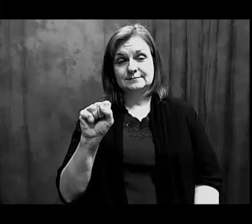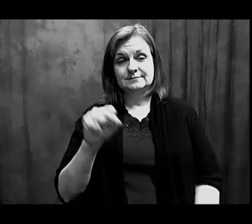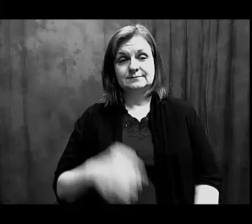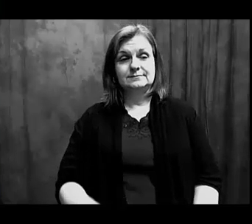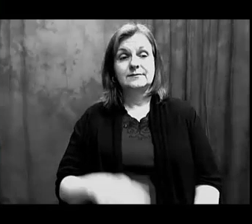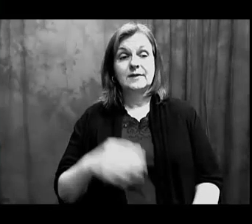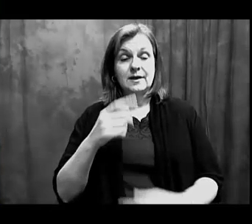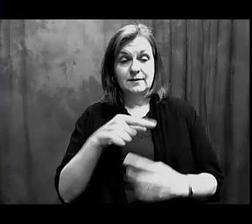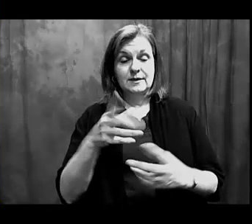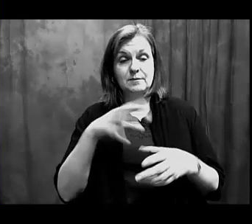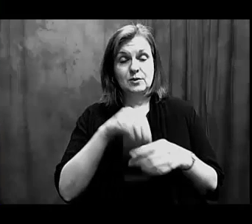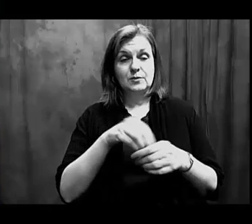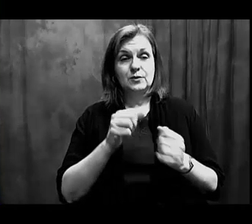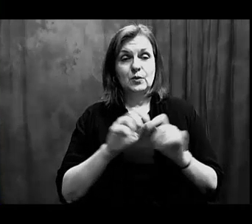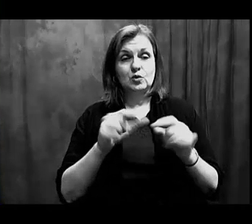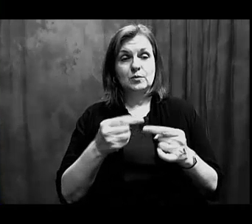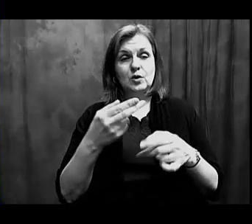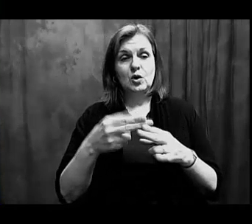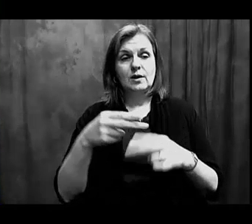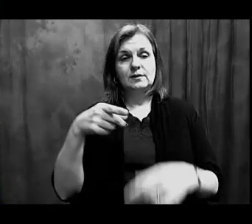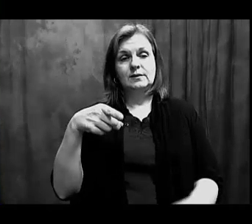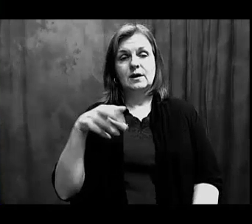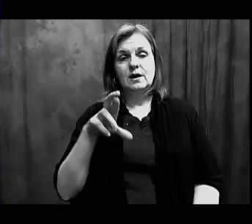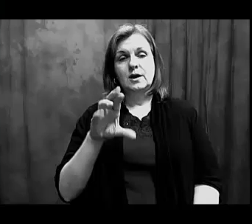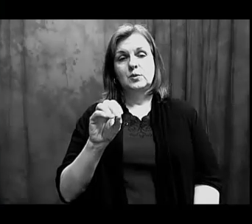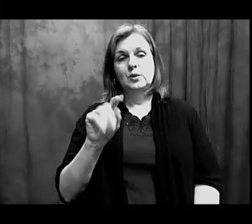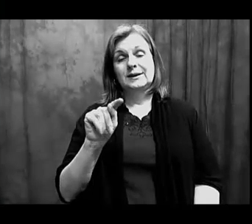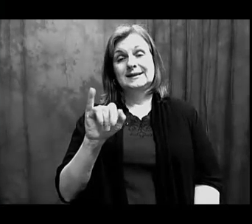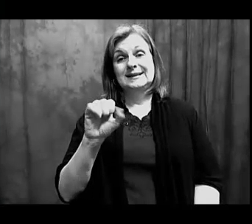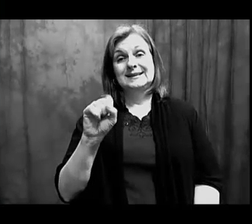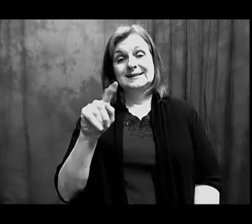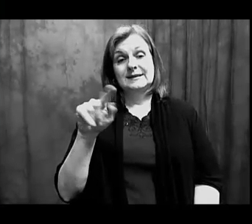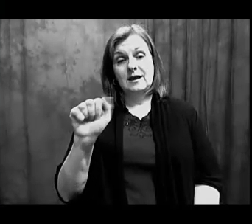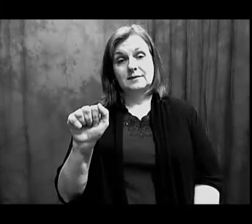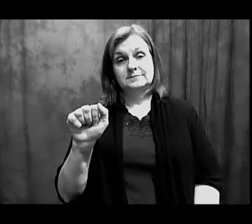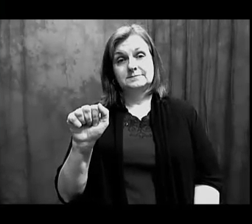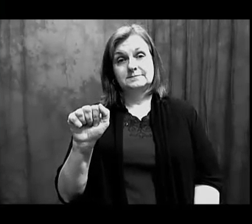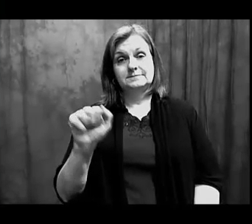they belong the group known as Protista